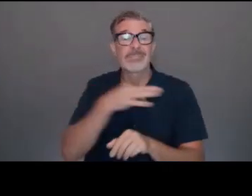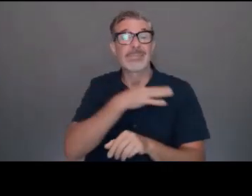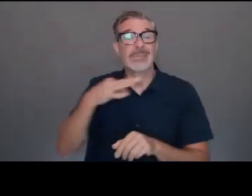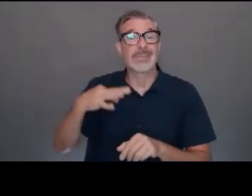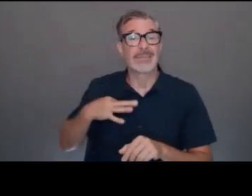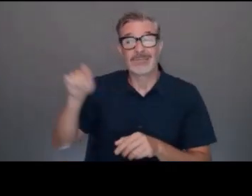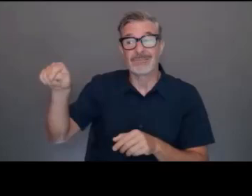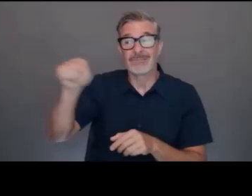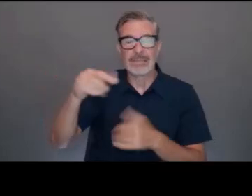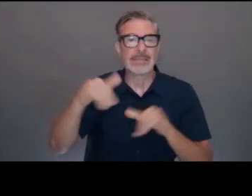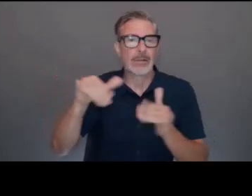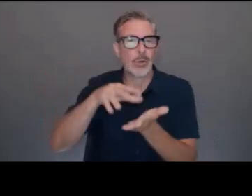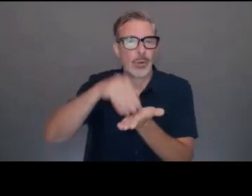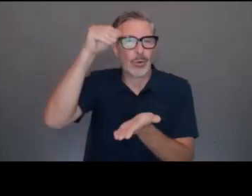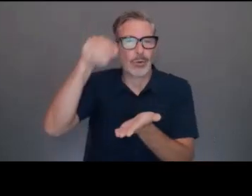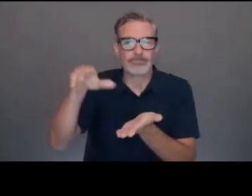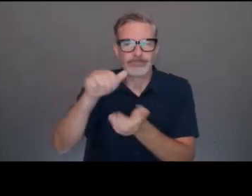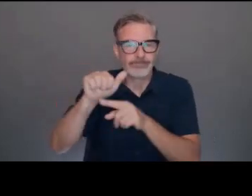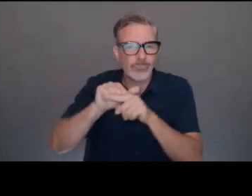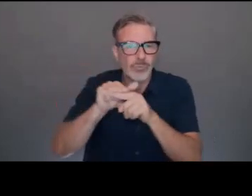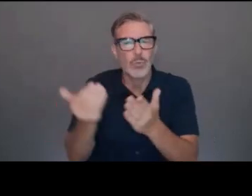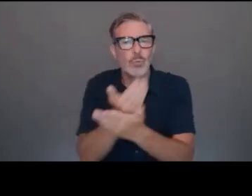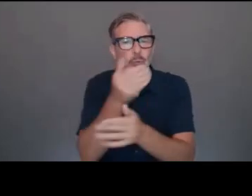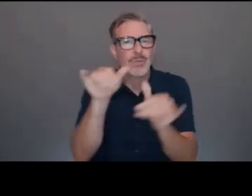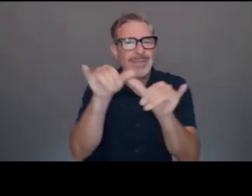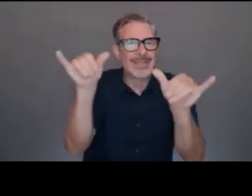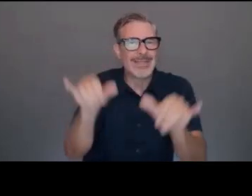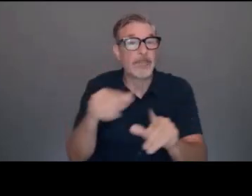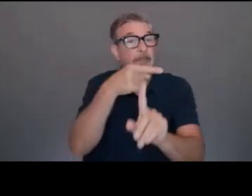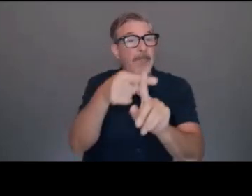changes to our volume of applications that we receive.